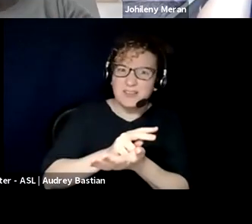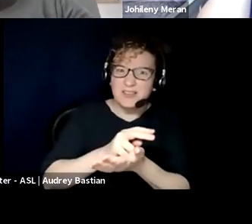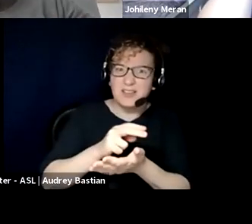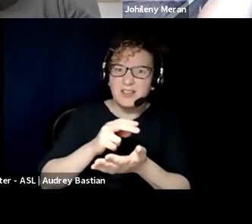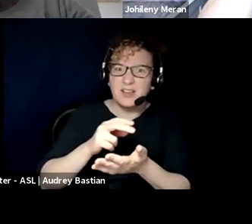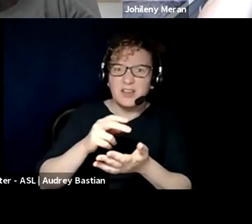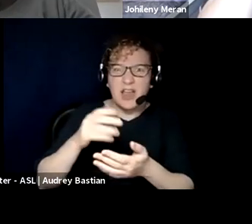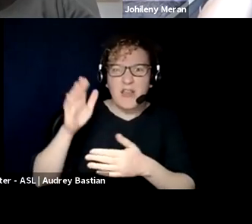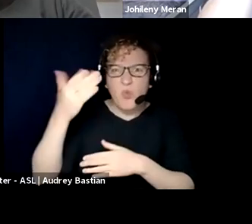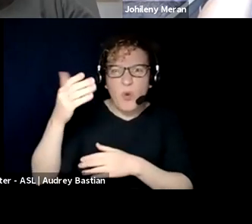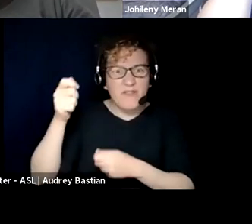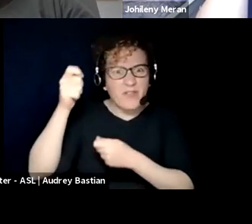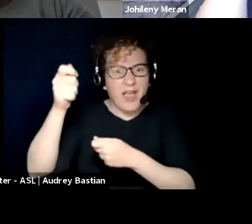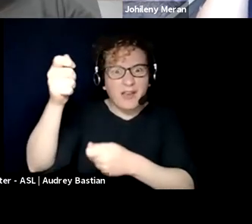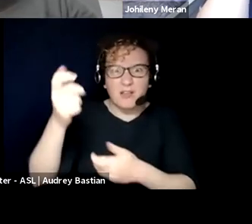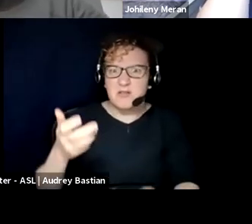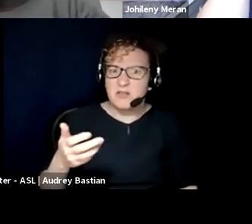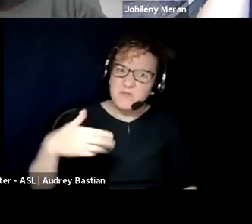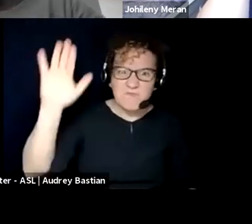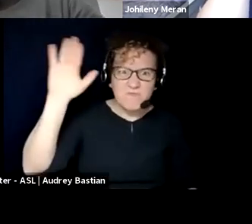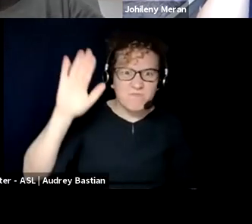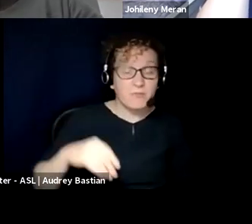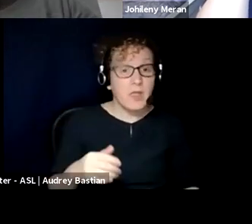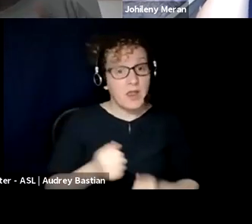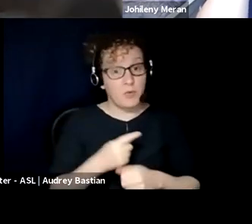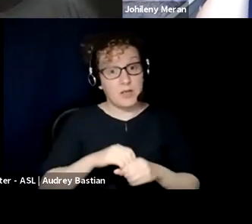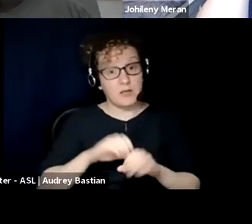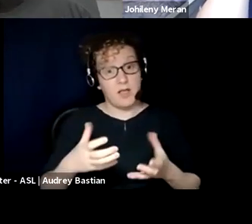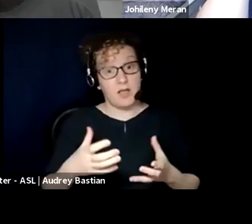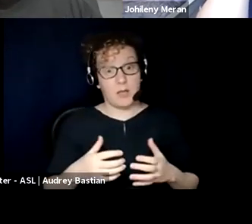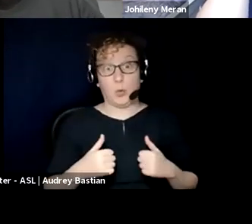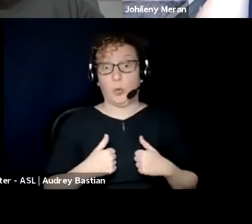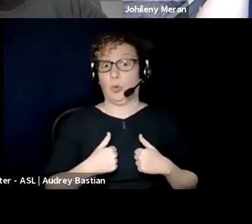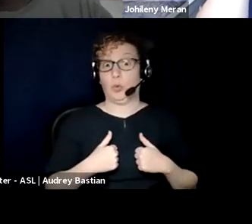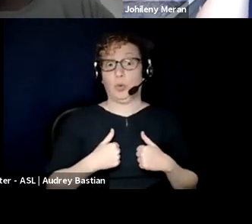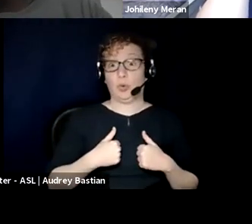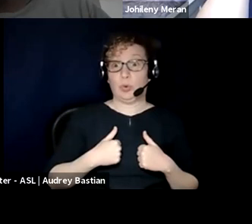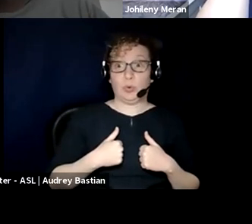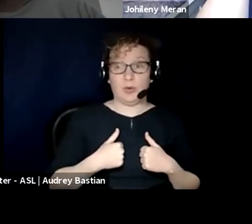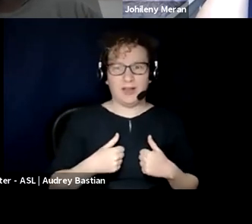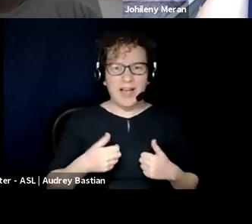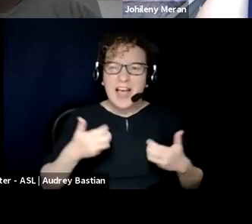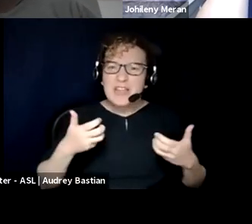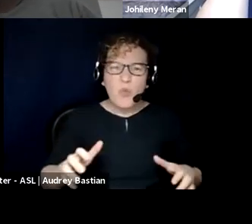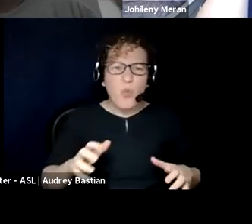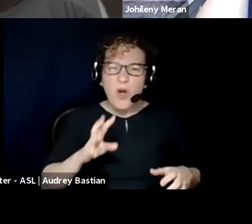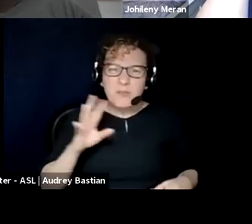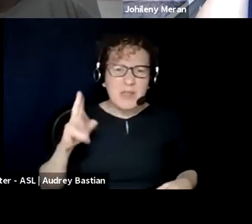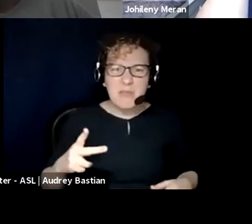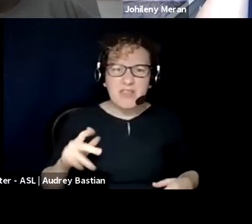everybody in the class was like oh, well. And I did not want to do that, but I was not